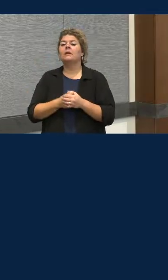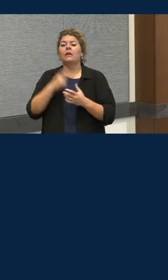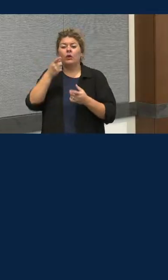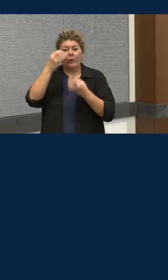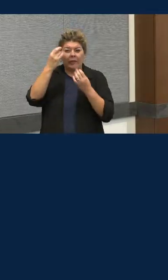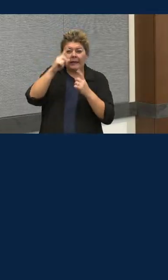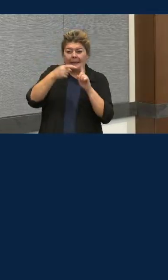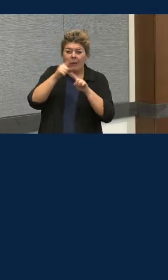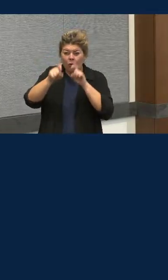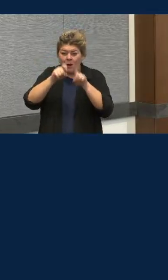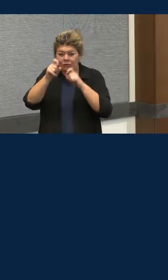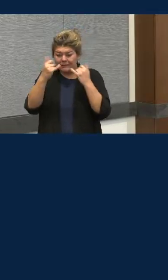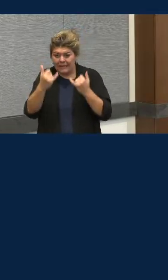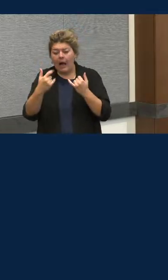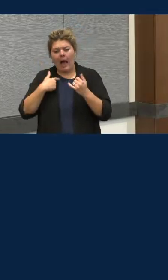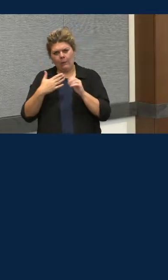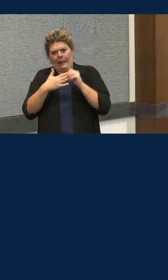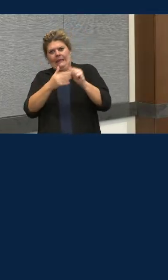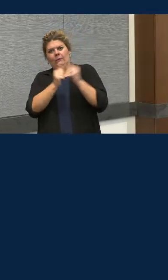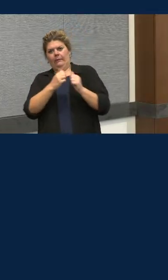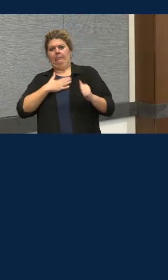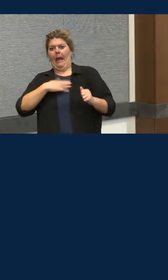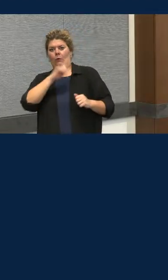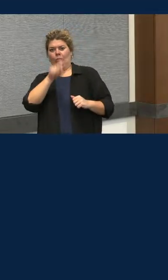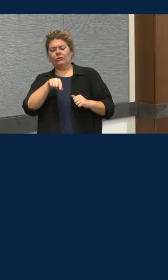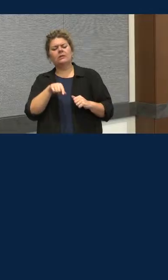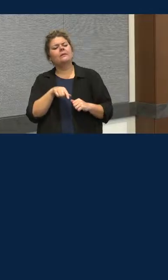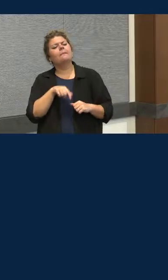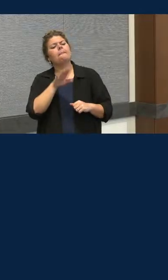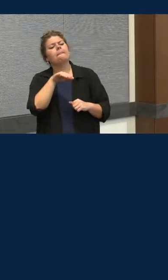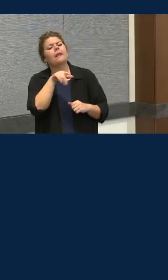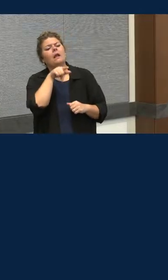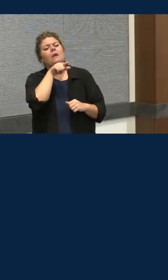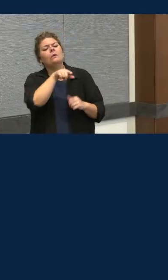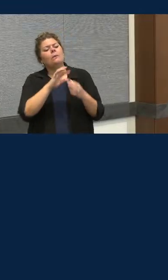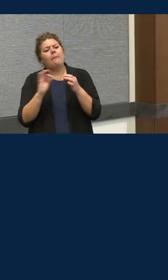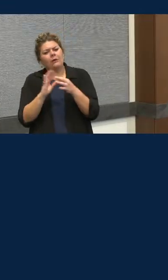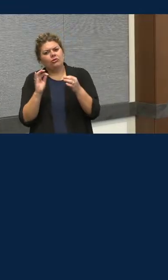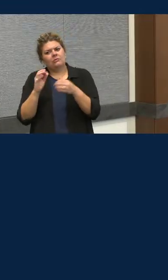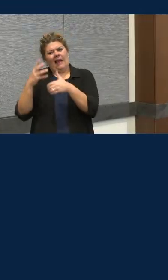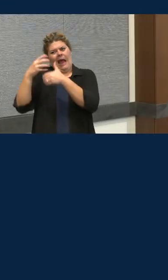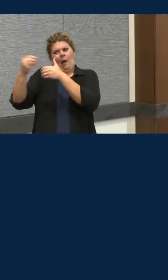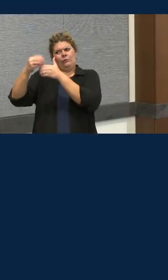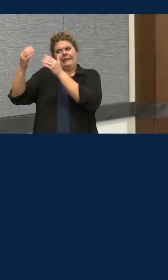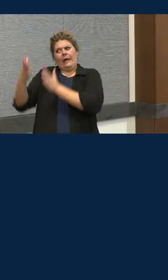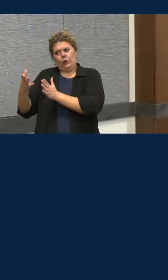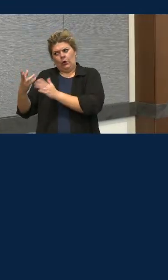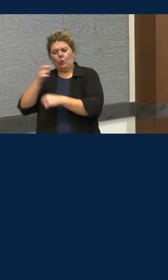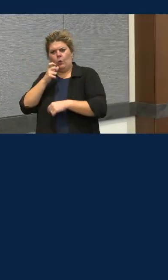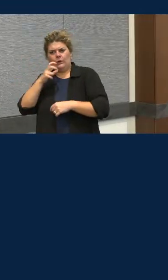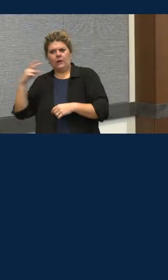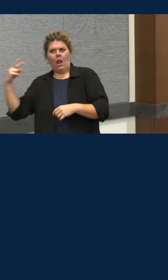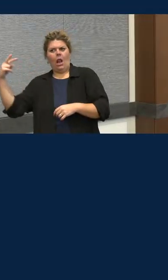of the questions let me lead with one. You talked about you know an outsider looking